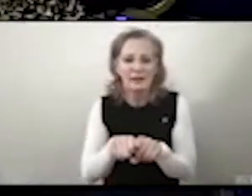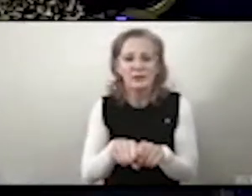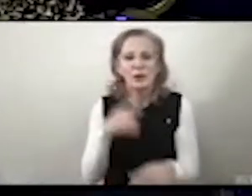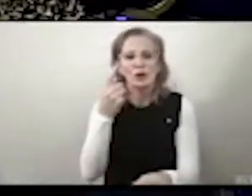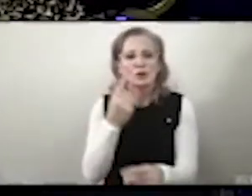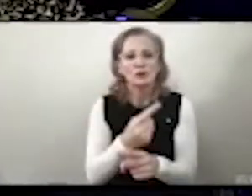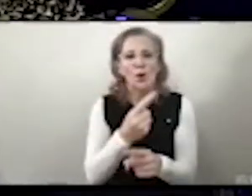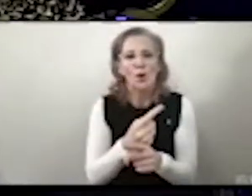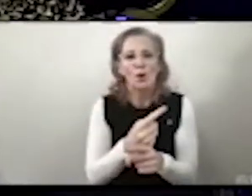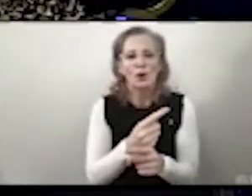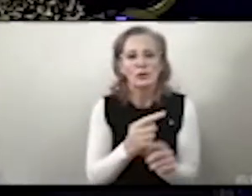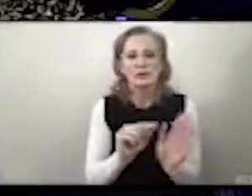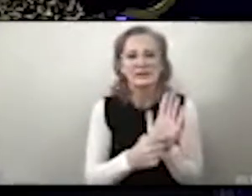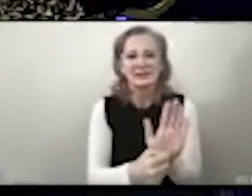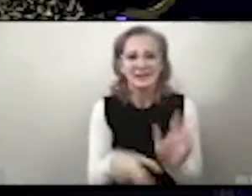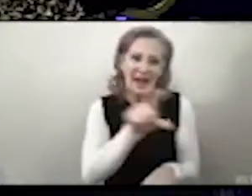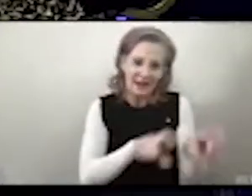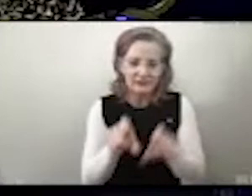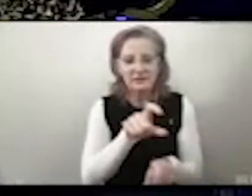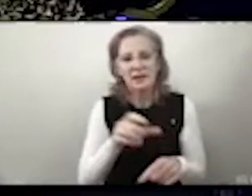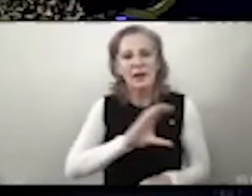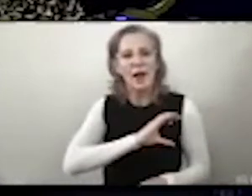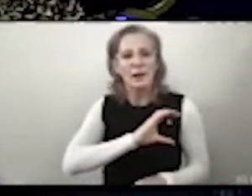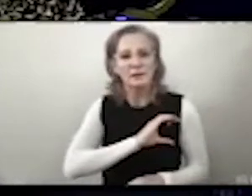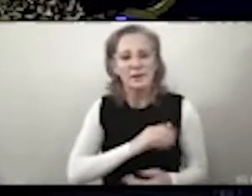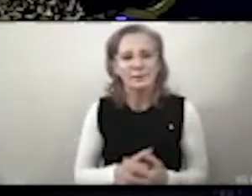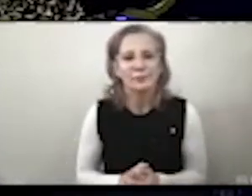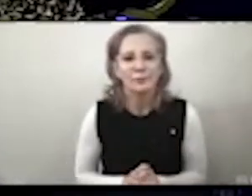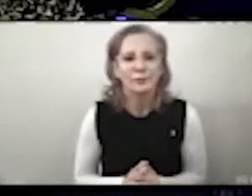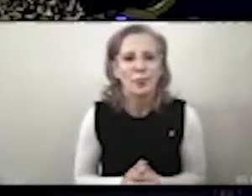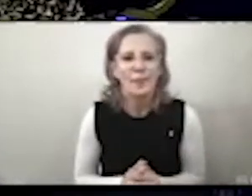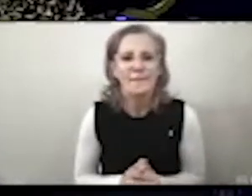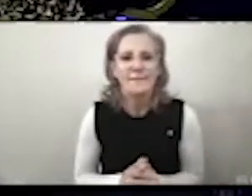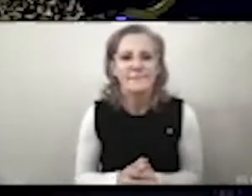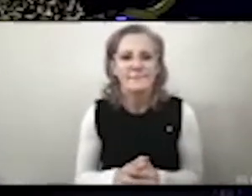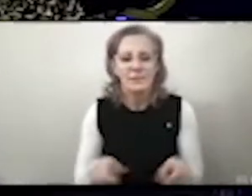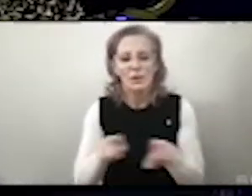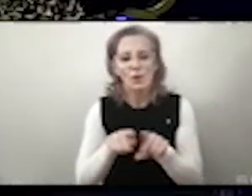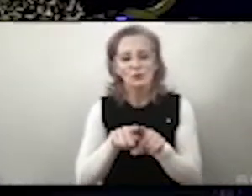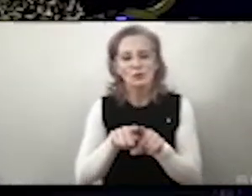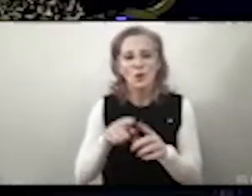It also recommends that the RSE develop a science into practice series that supports